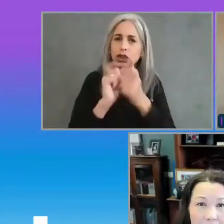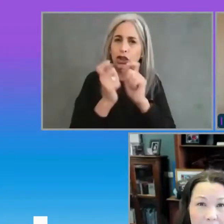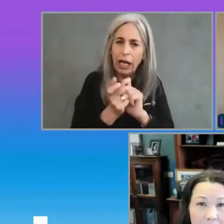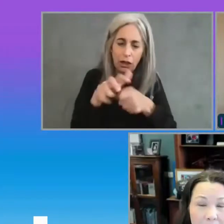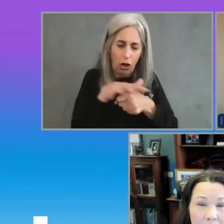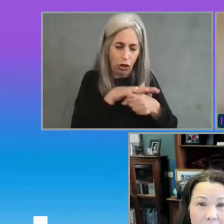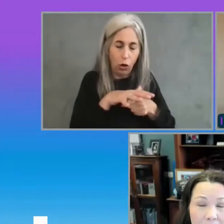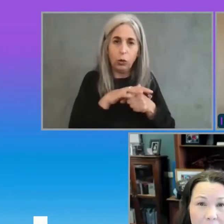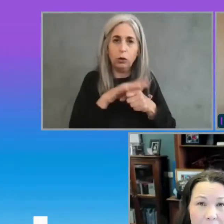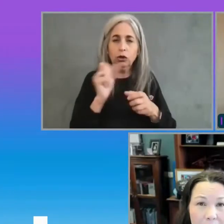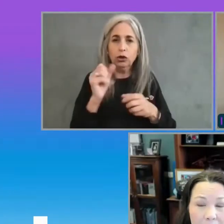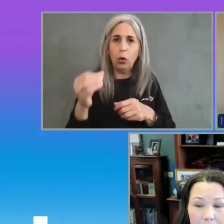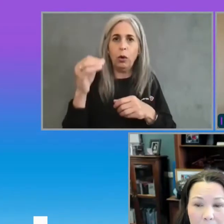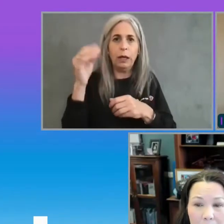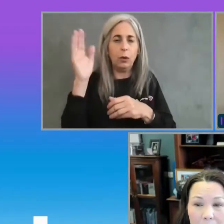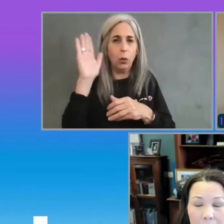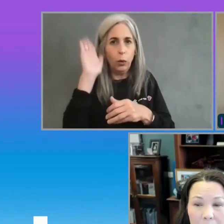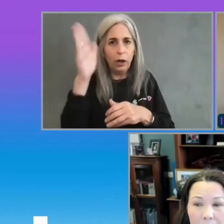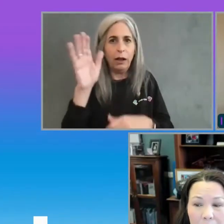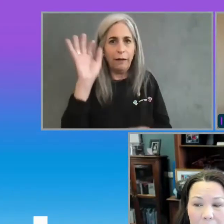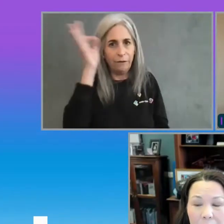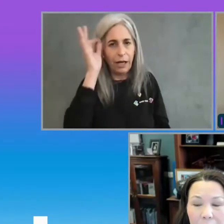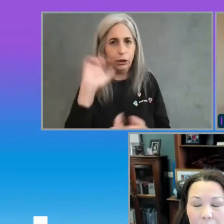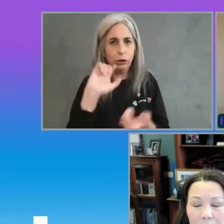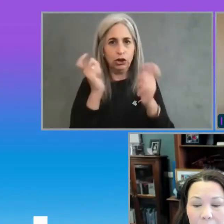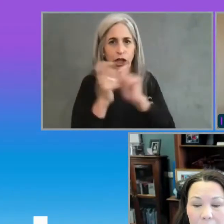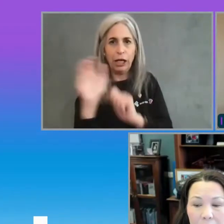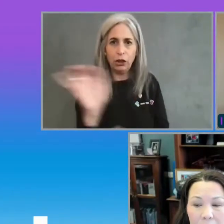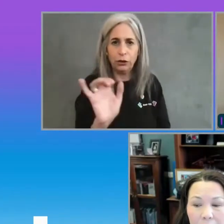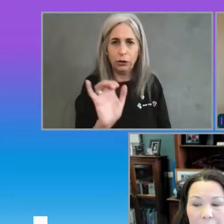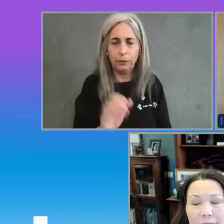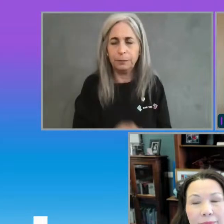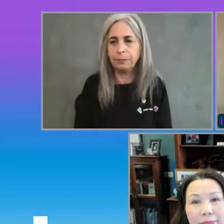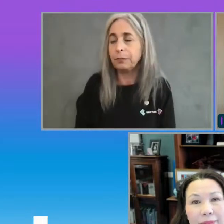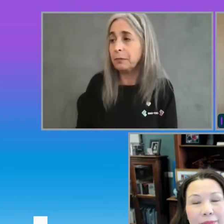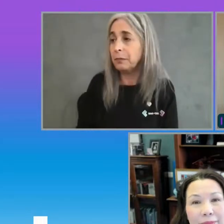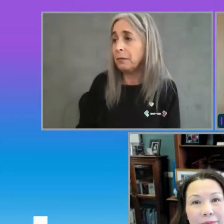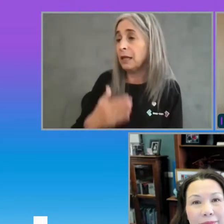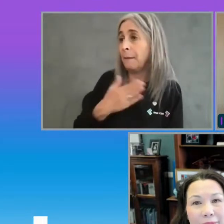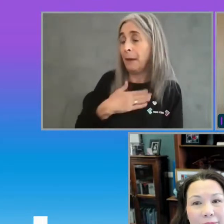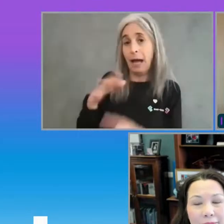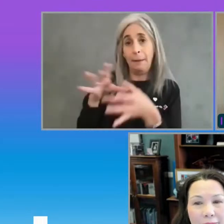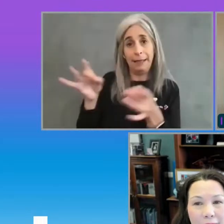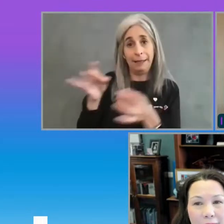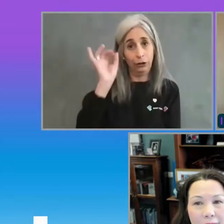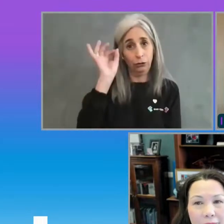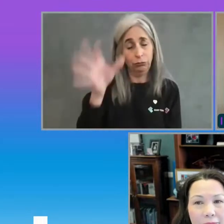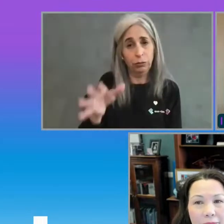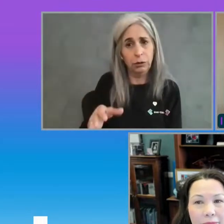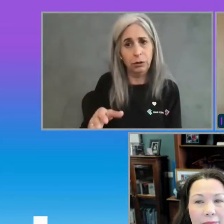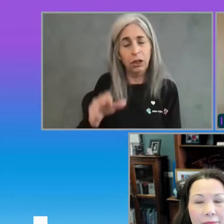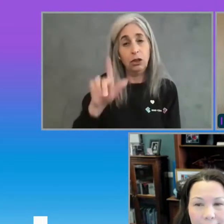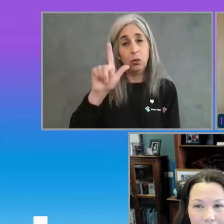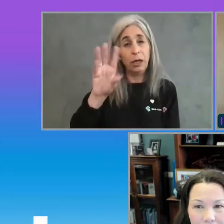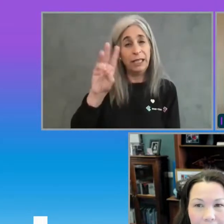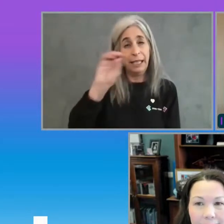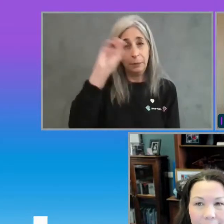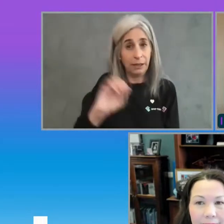And I my message would be that understand that those of us